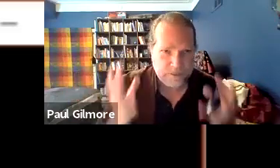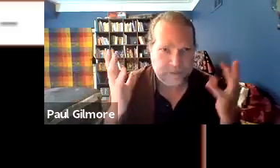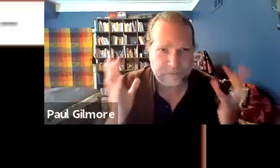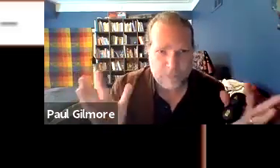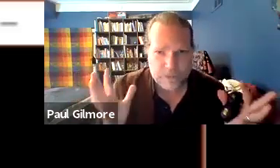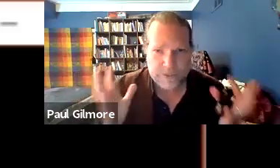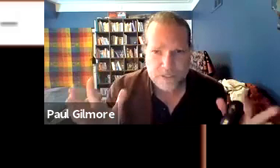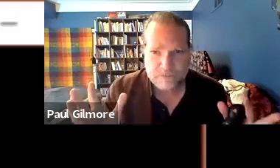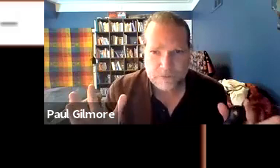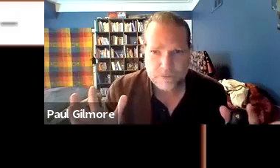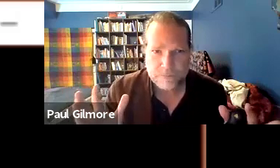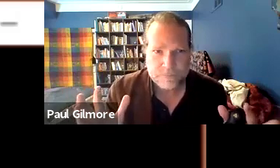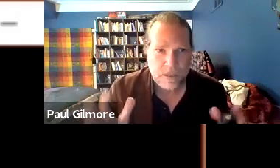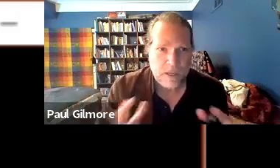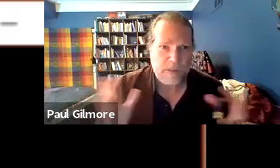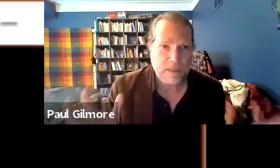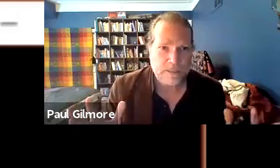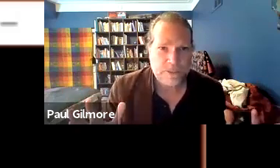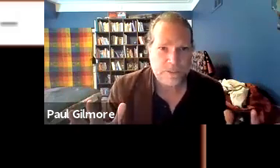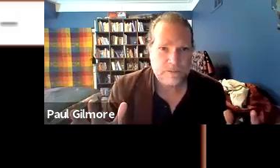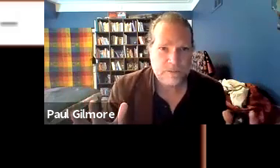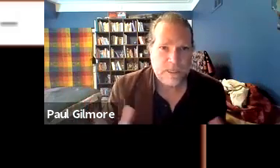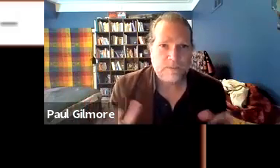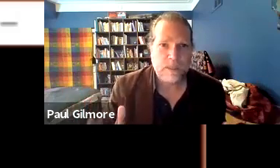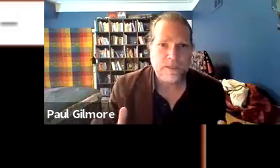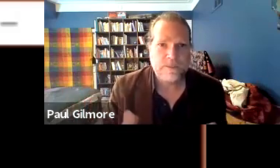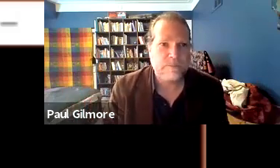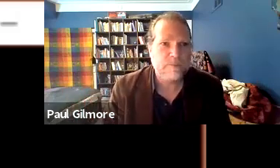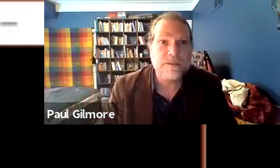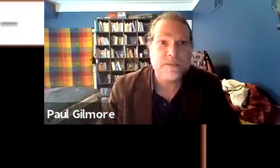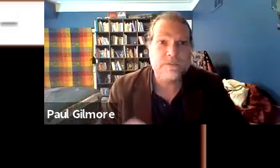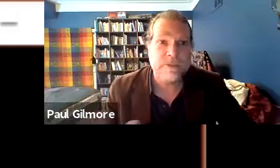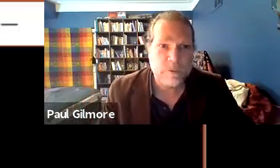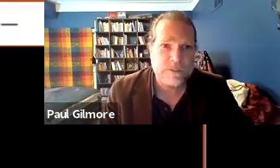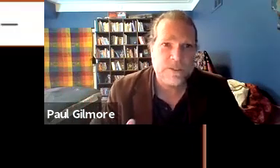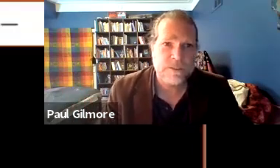Here's a familiar scene for you. A politician complains of the presence of immigrants in